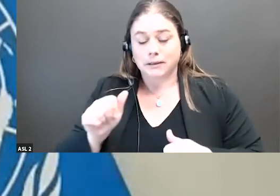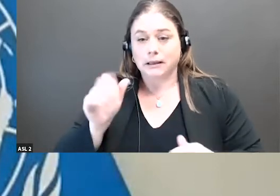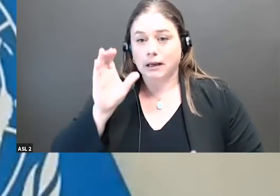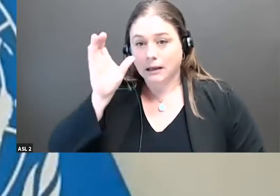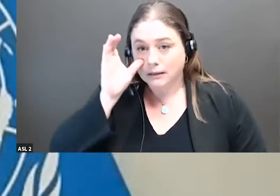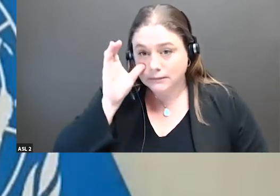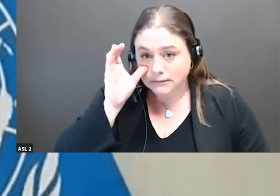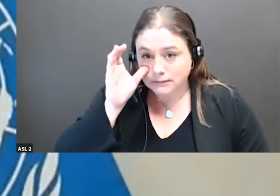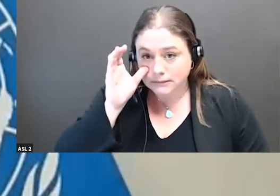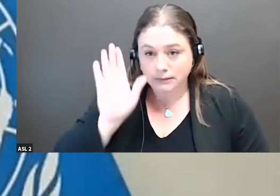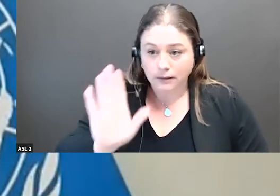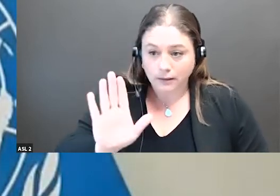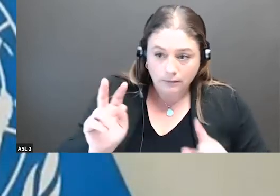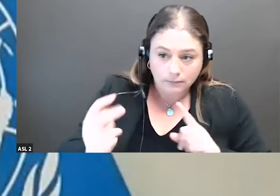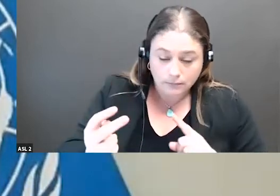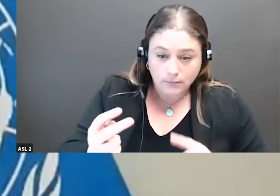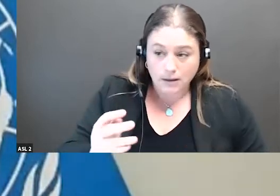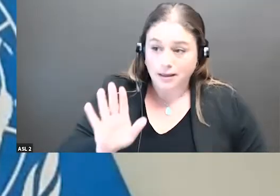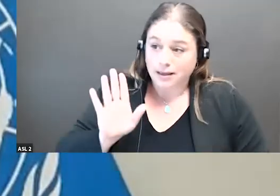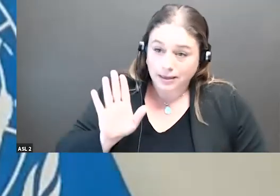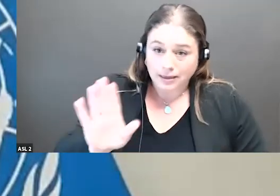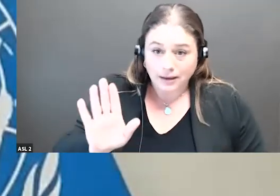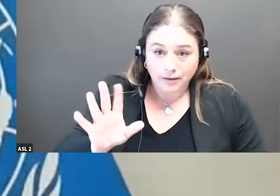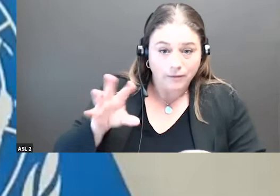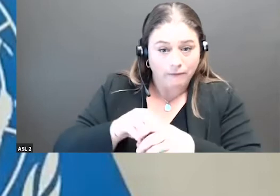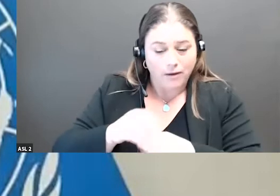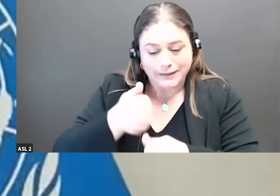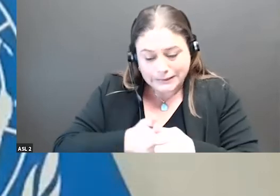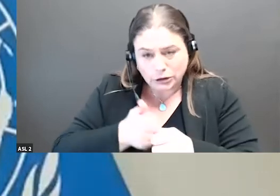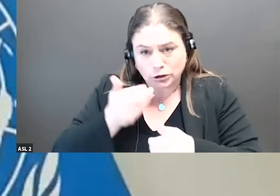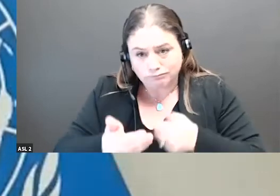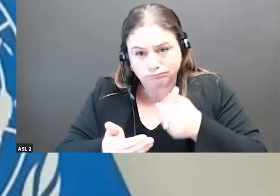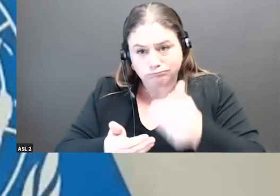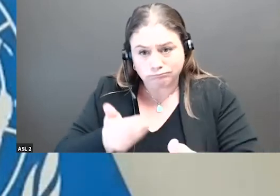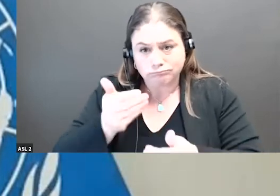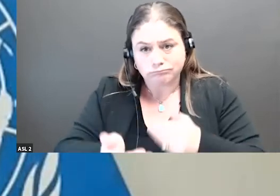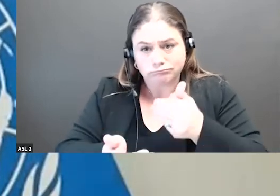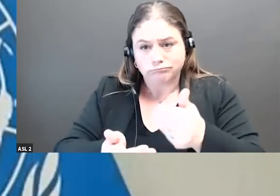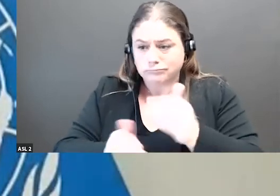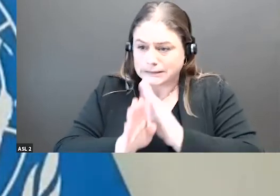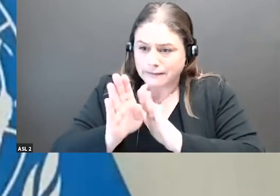make sure they're involved in all phases of your strategy development. Early in my career,